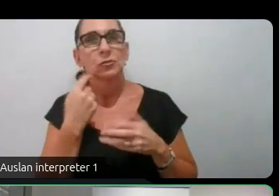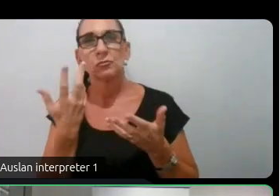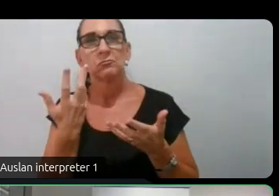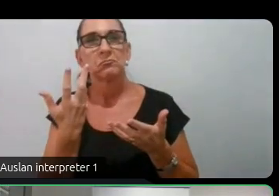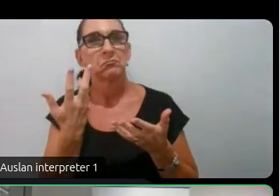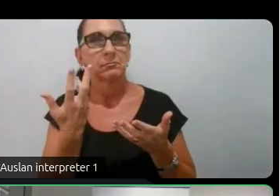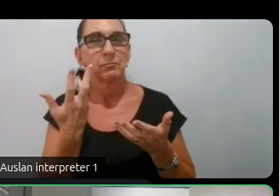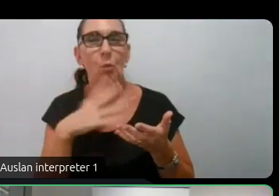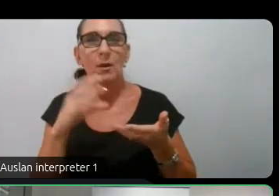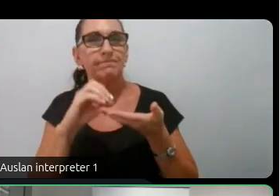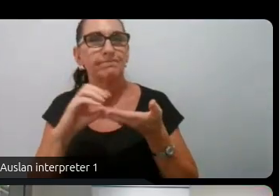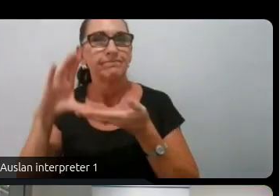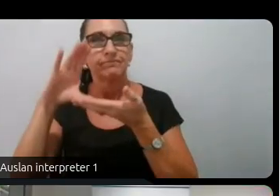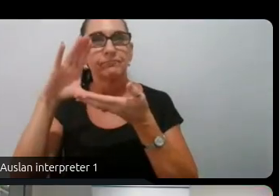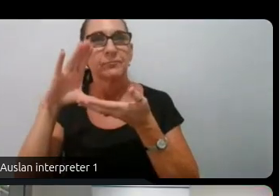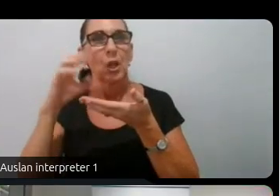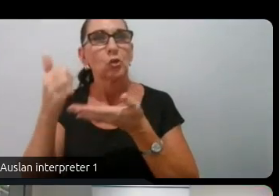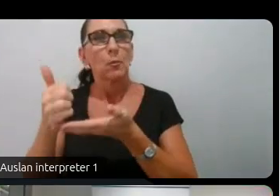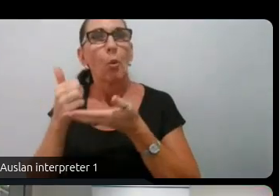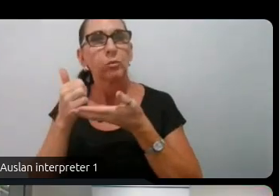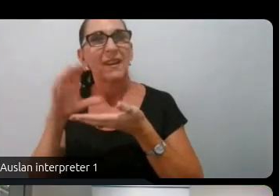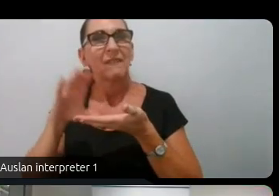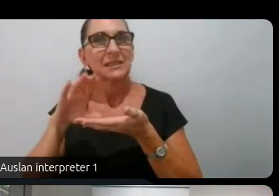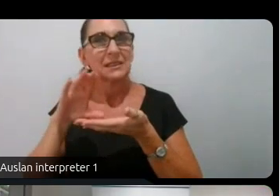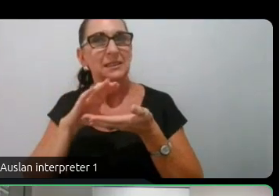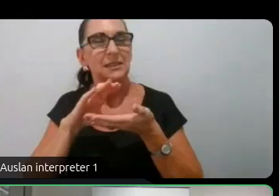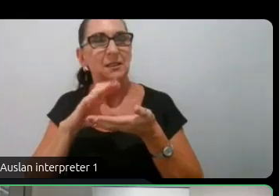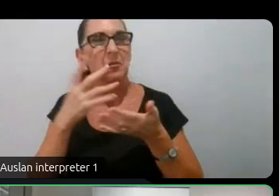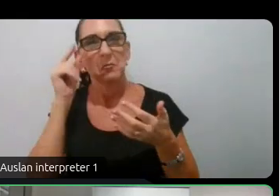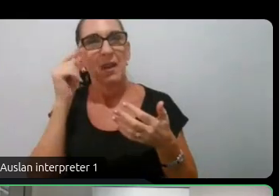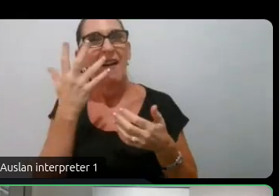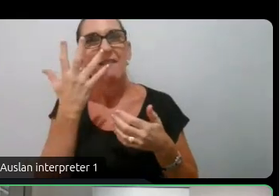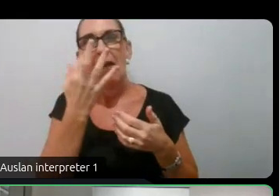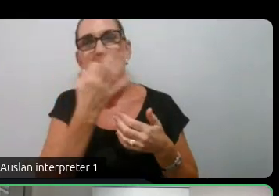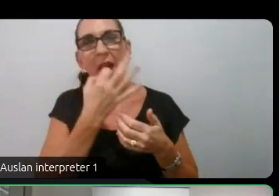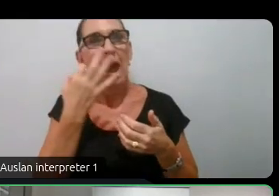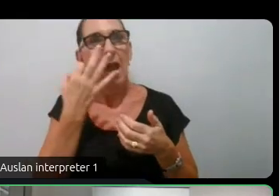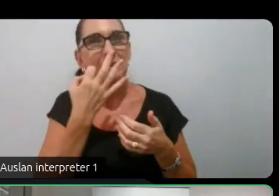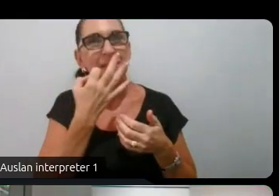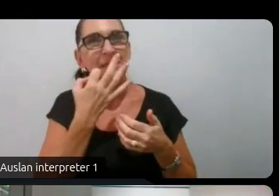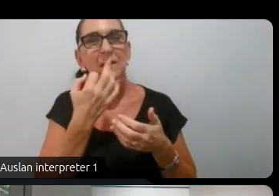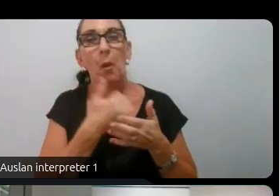say you have five hours of uh support work per week and you're trying to get 10. You